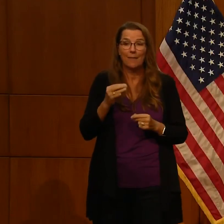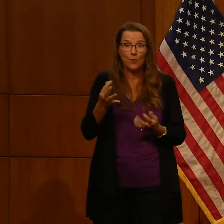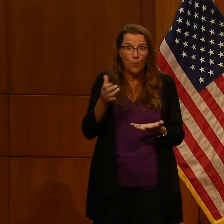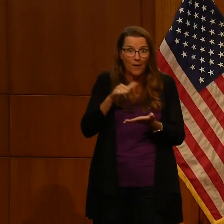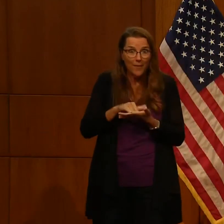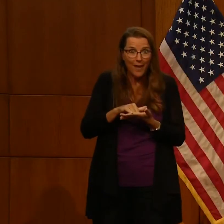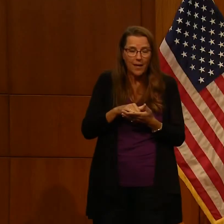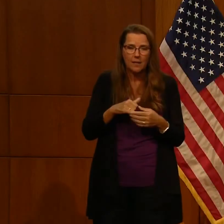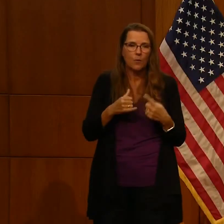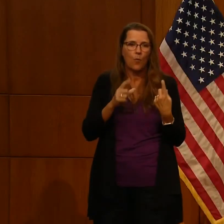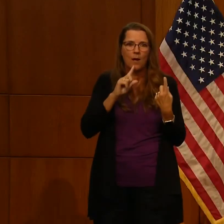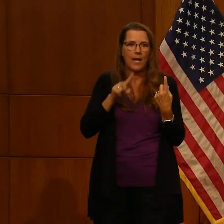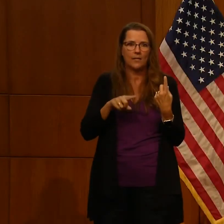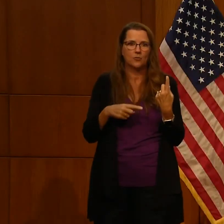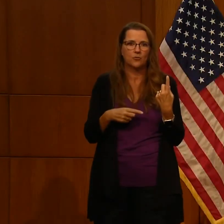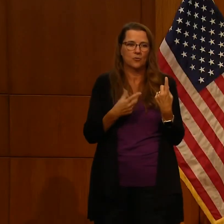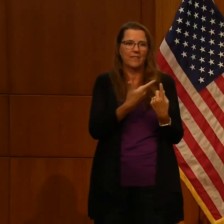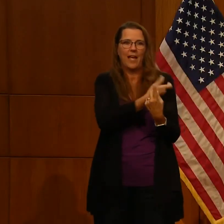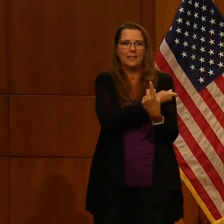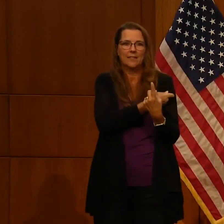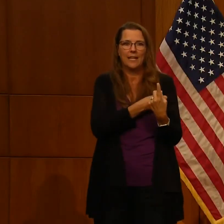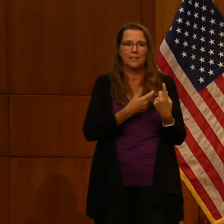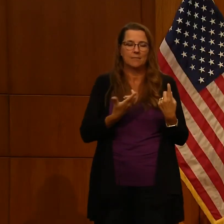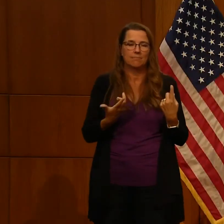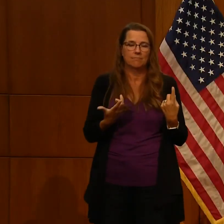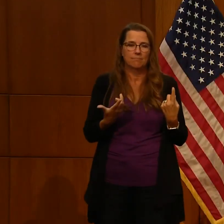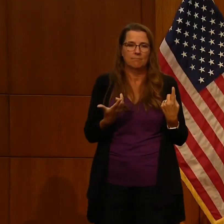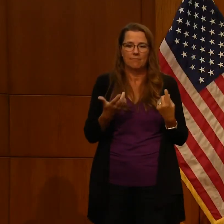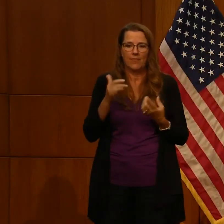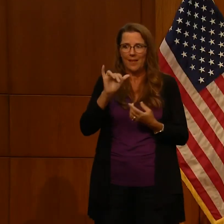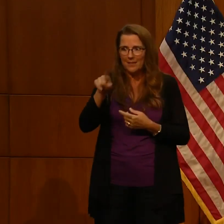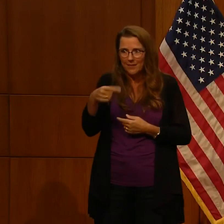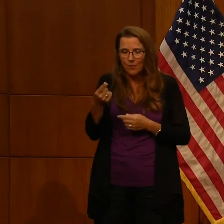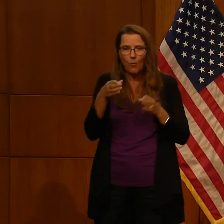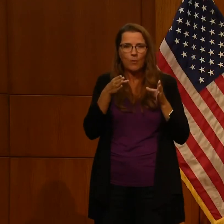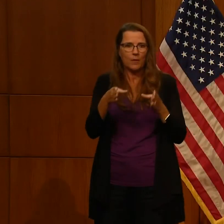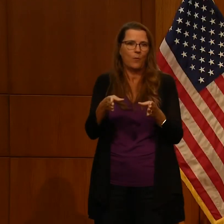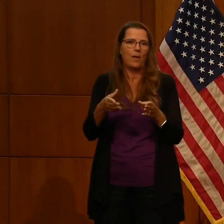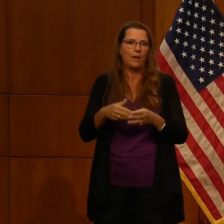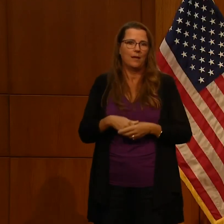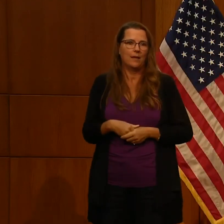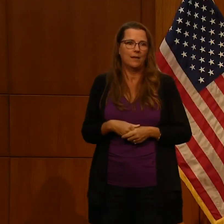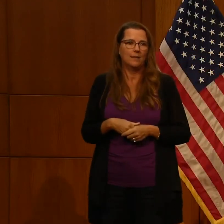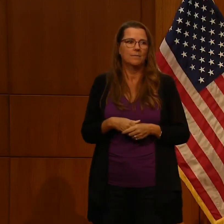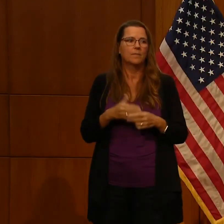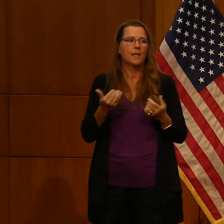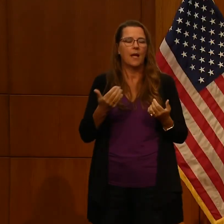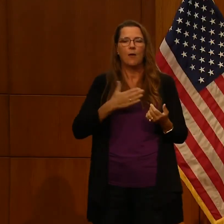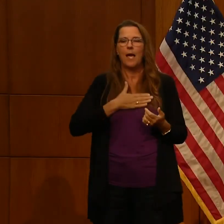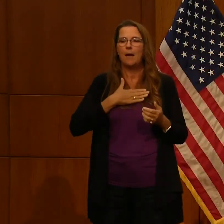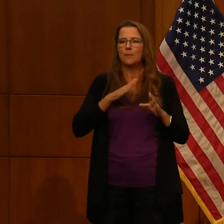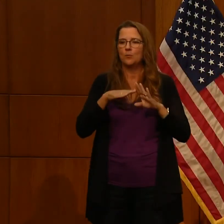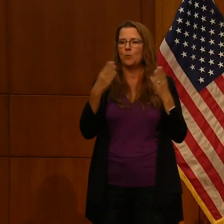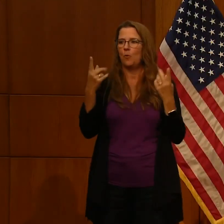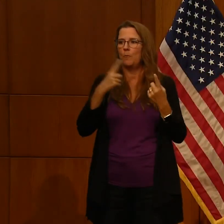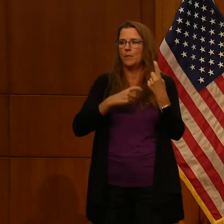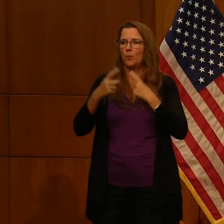HAVE TO WORRY ABOUT THIS. THERE IS ONLY ONE ANSWER. GET